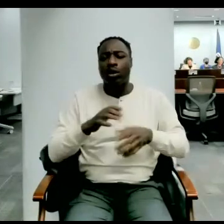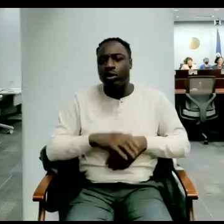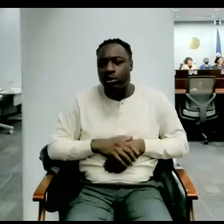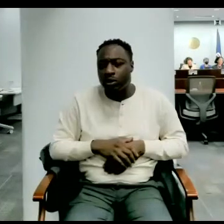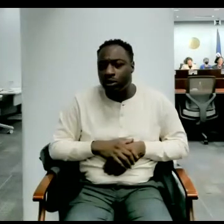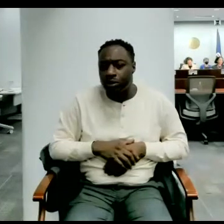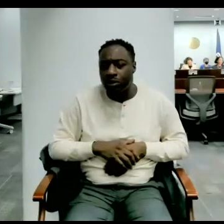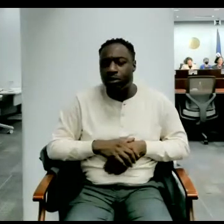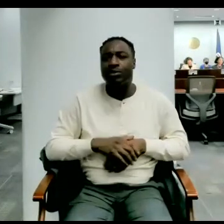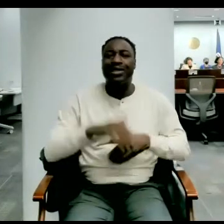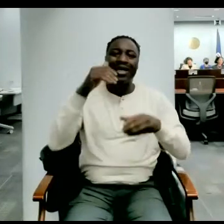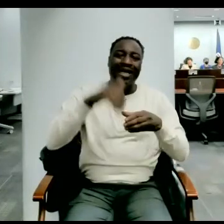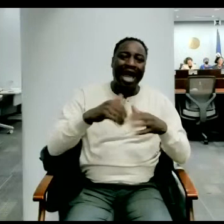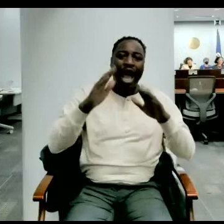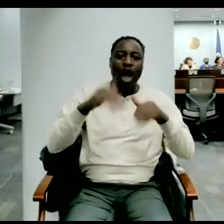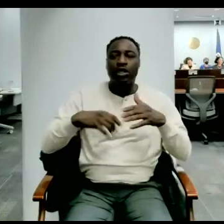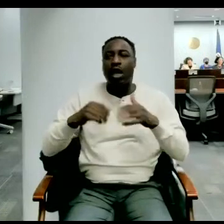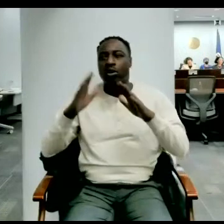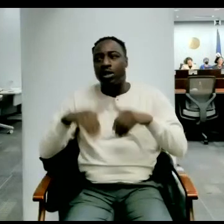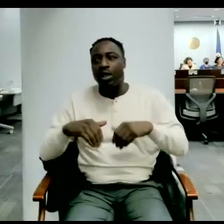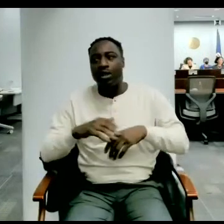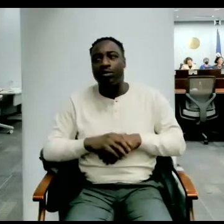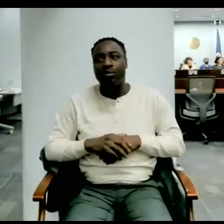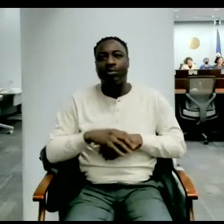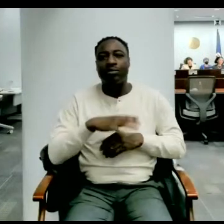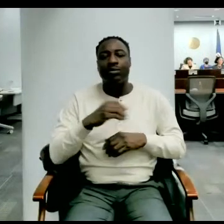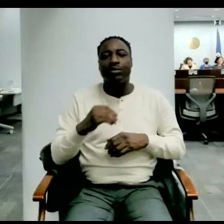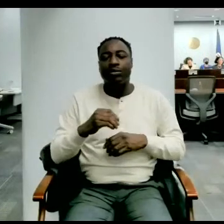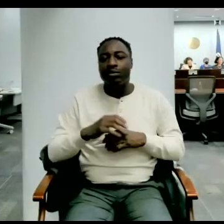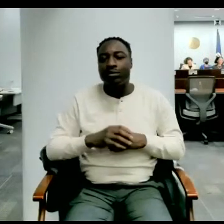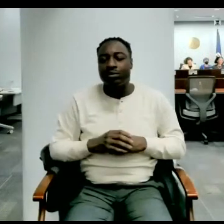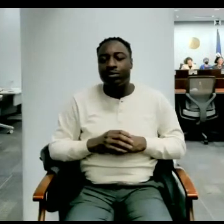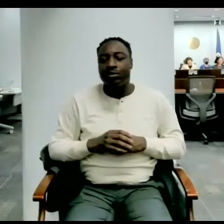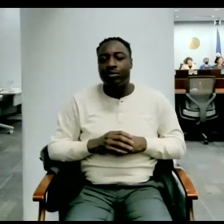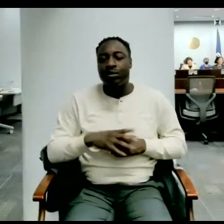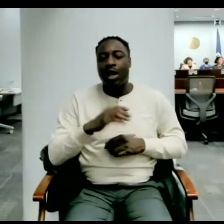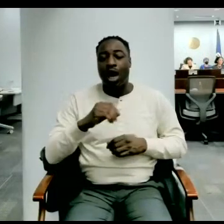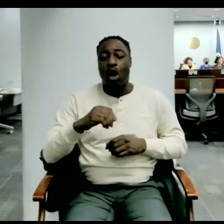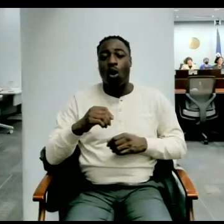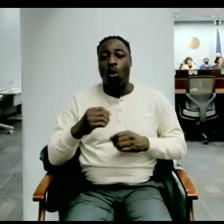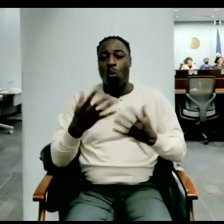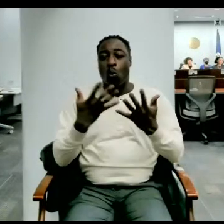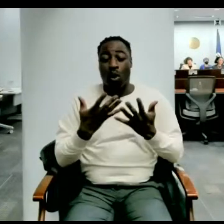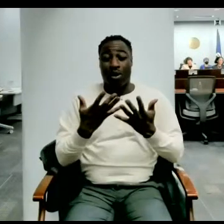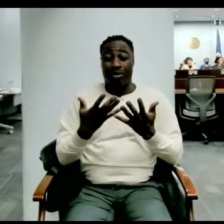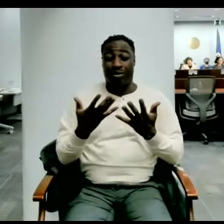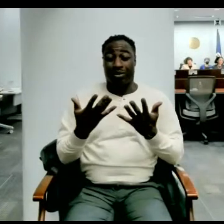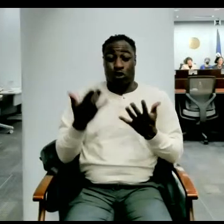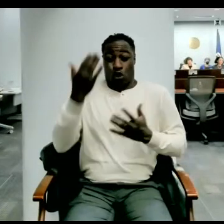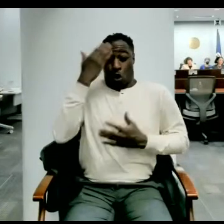and outside, members of other groups I belong to and wanted to require what their perspective was,